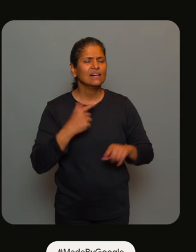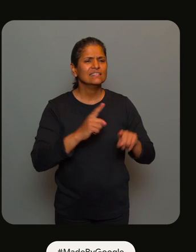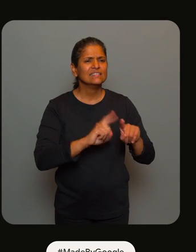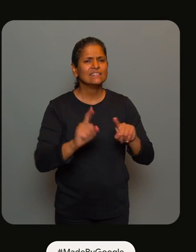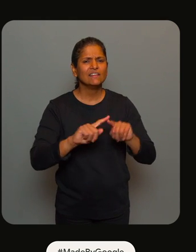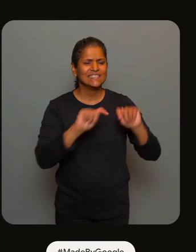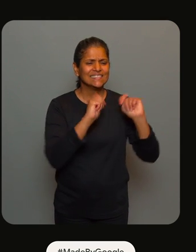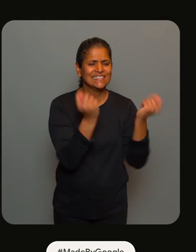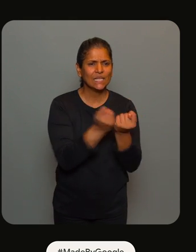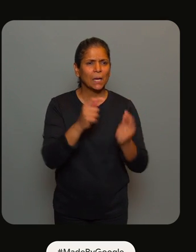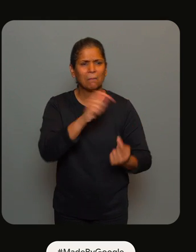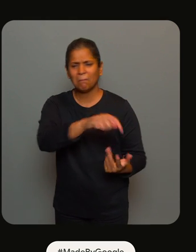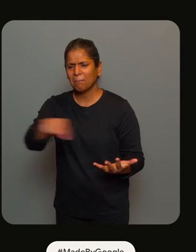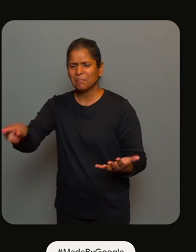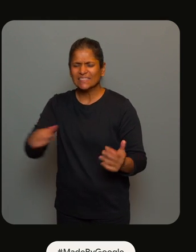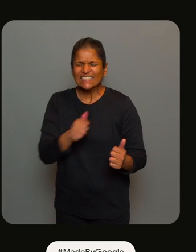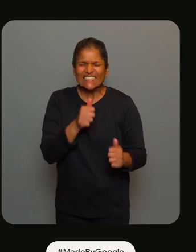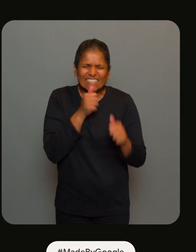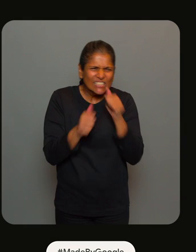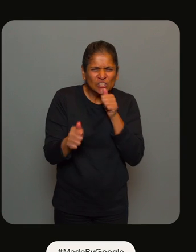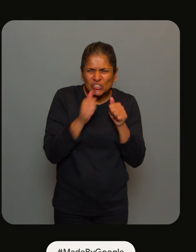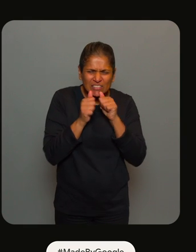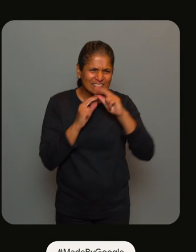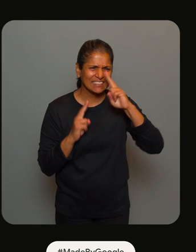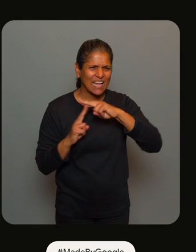experts help protect your personal information, by